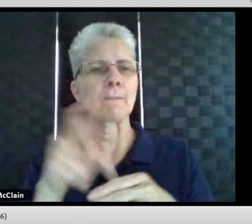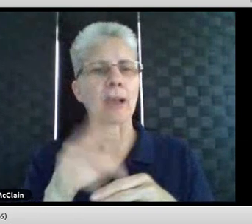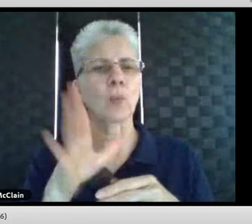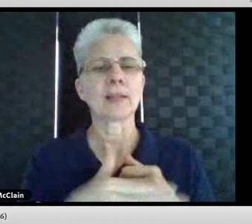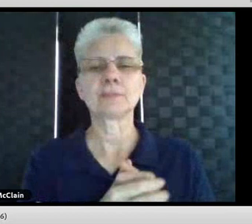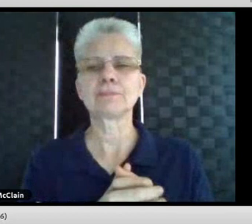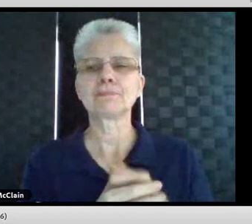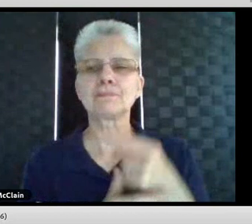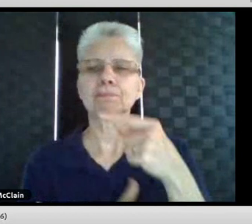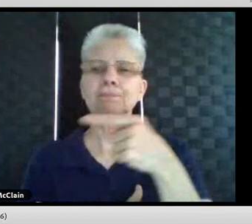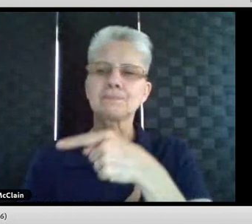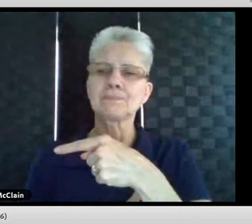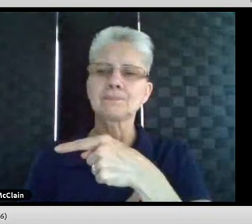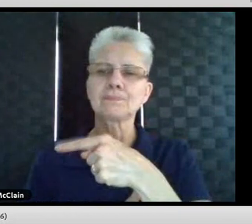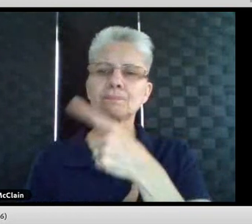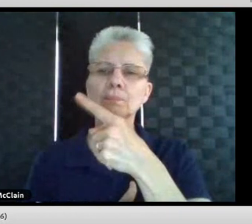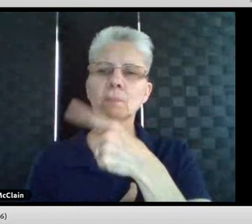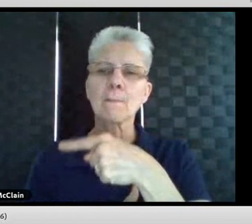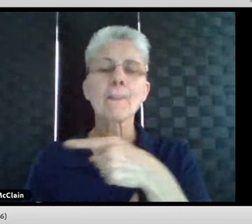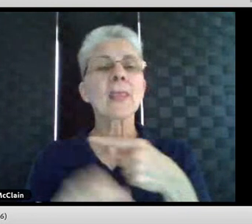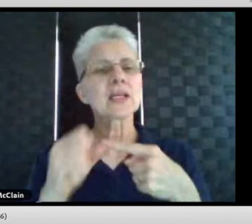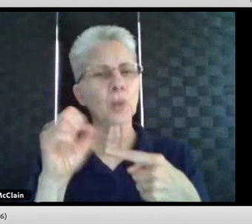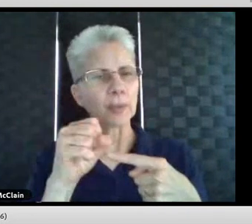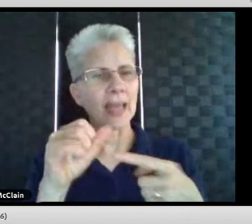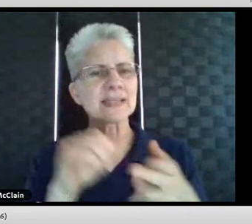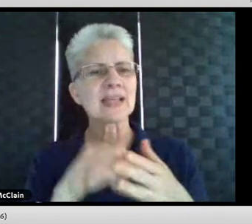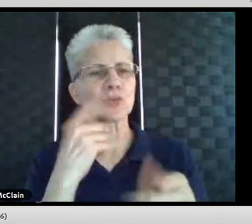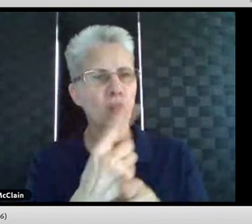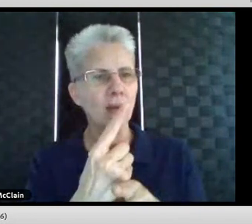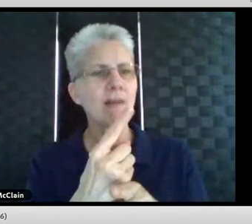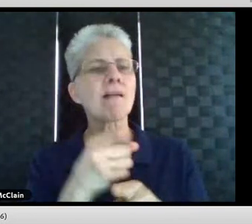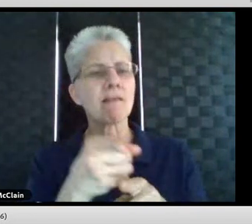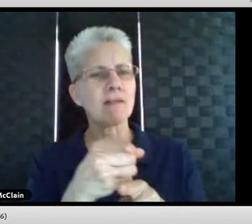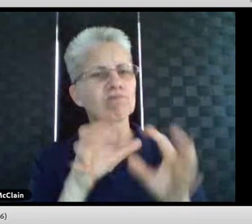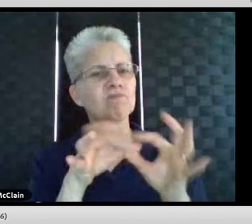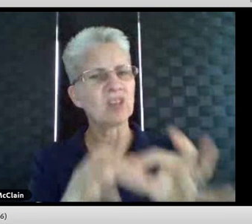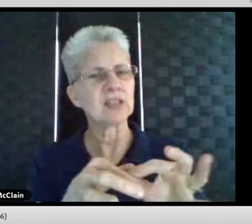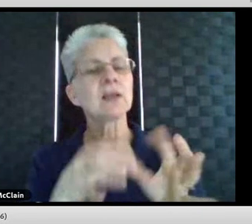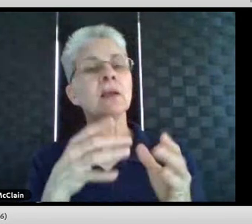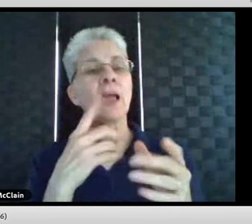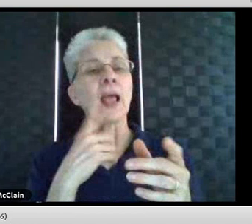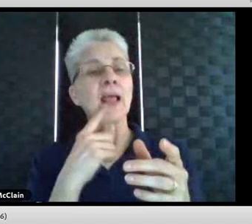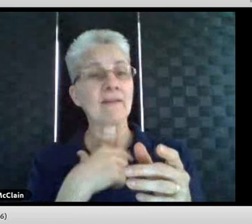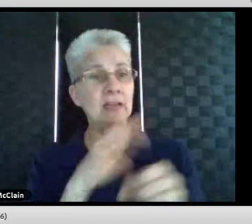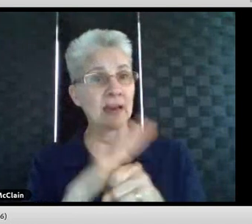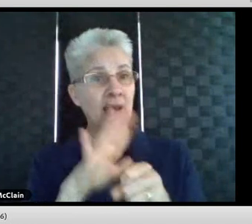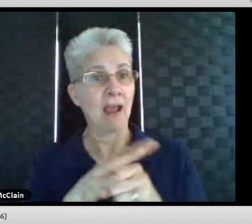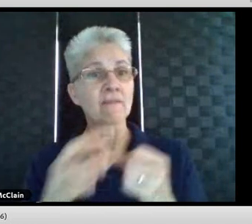That's just something to think about. So, "Yes. This is on the right track." You ask them if they have enough resources to get started.